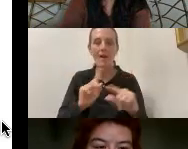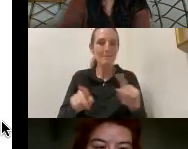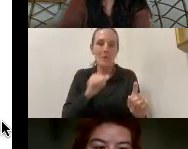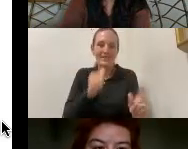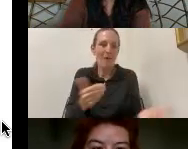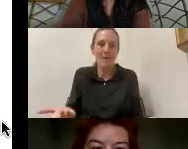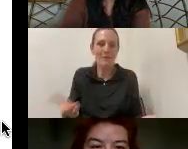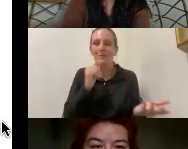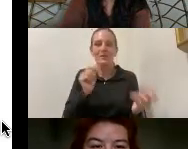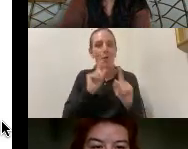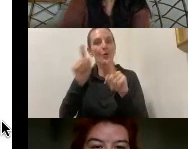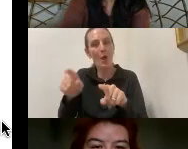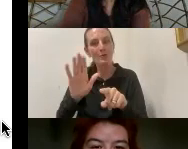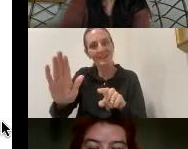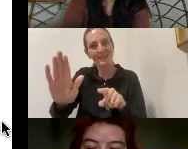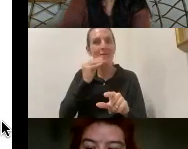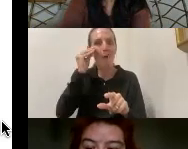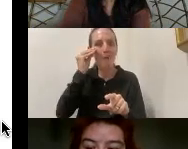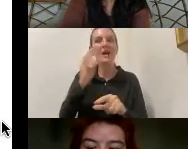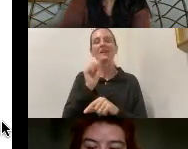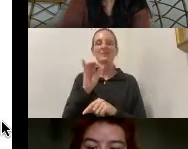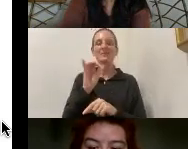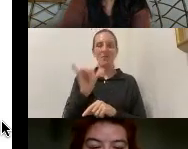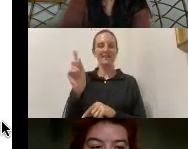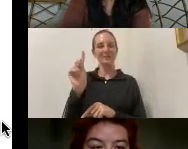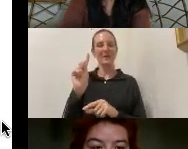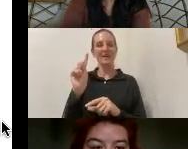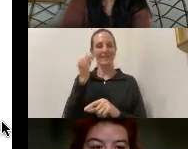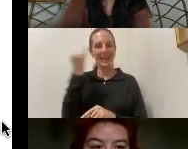So that's kind of where this idea started from for me.